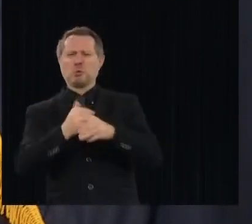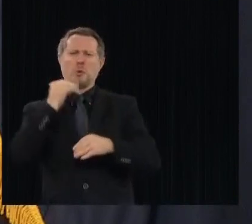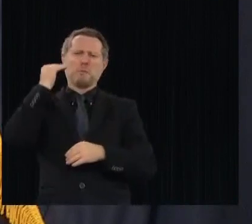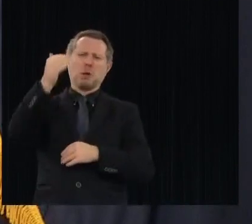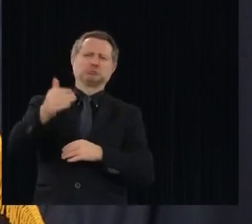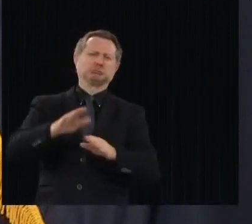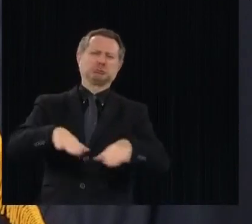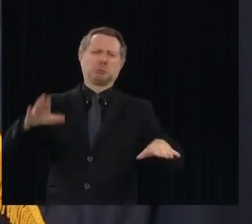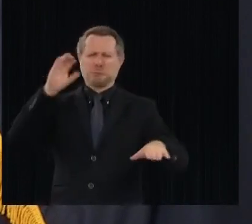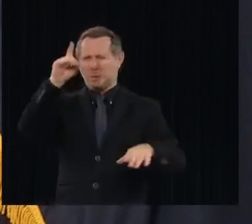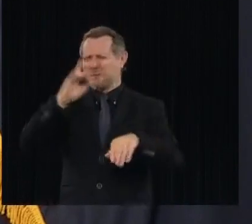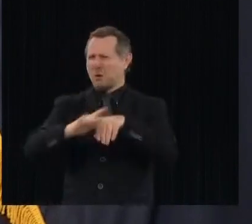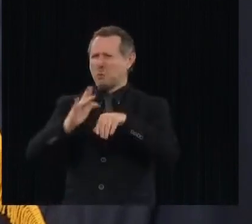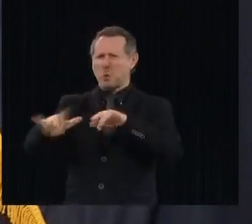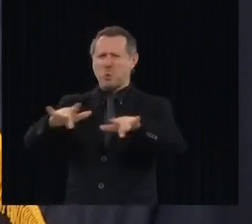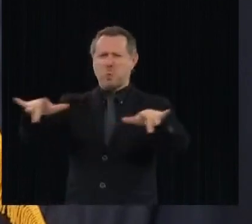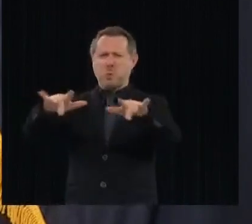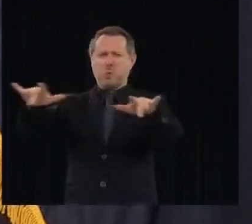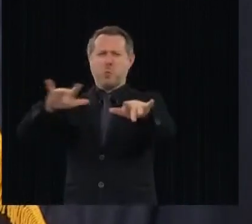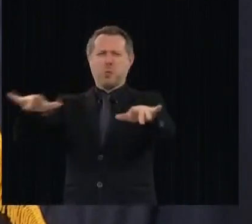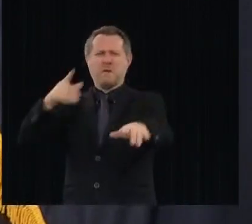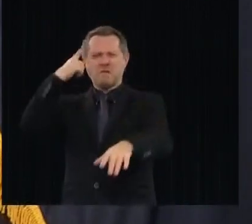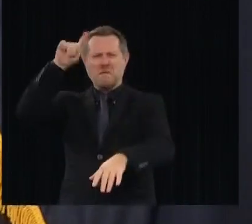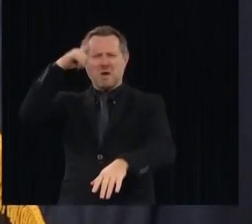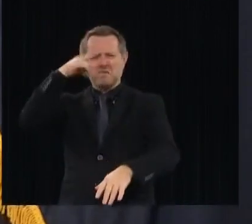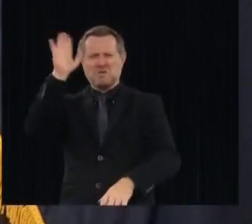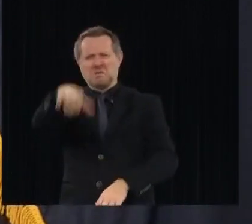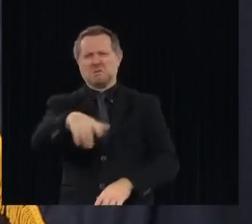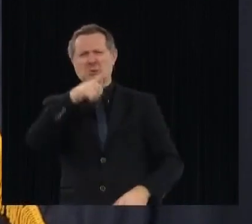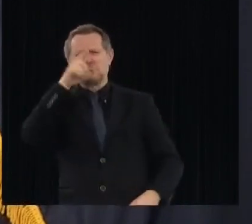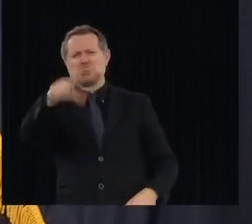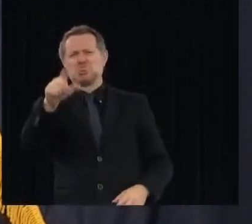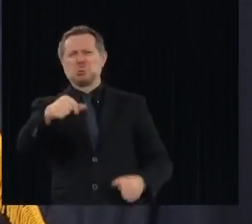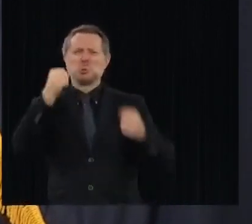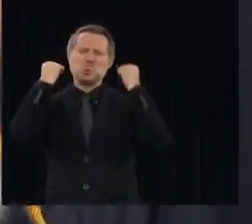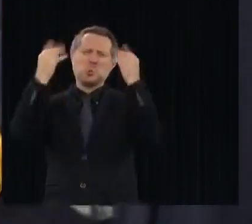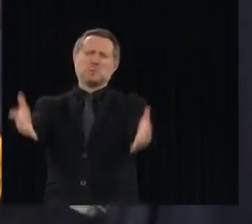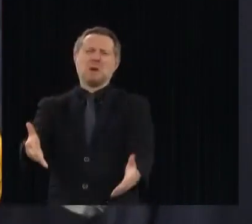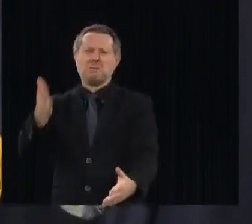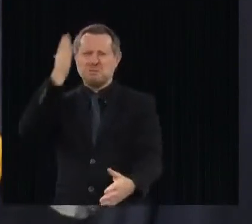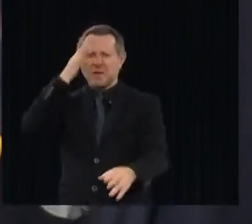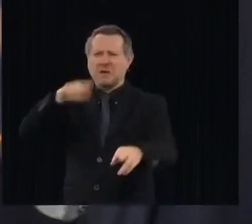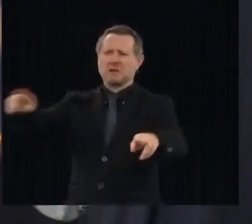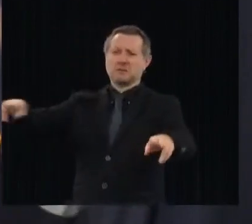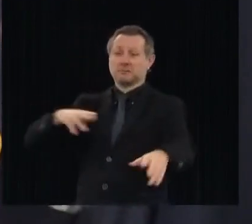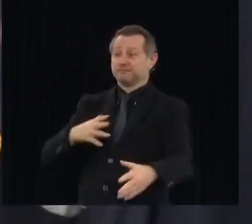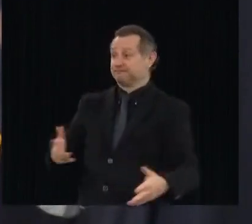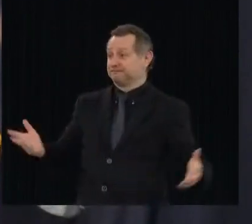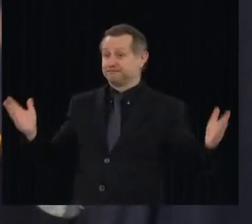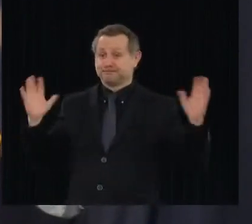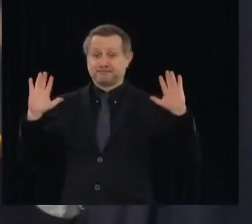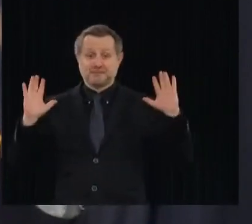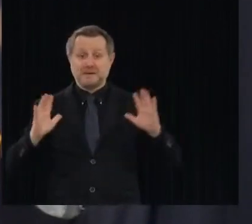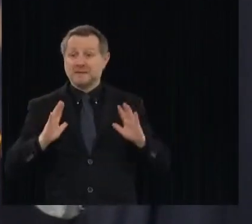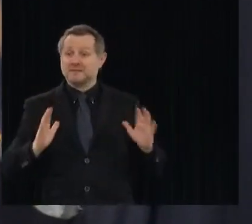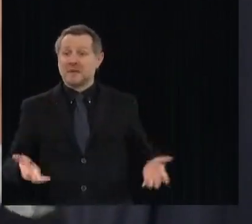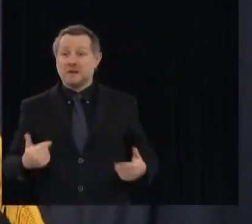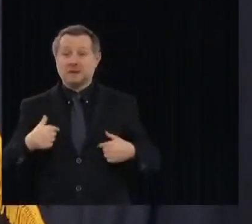I KNOW YOU CRITICIZED THAT I HAD AN OVER CAPACITY OF BEDS AVAILABLE.